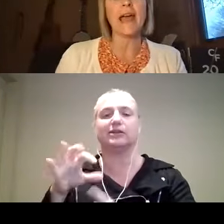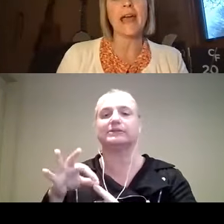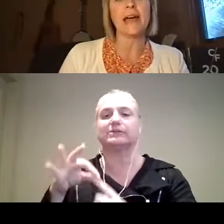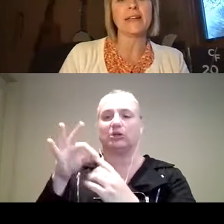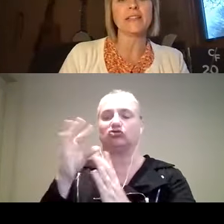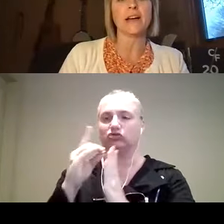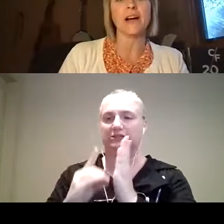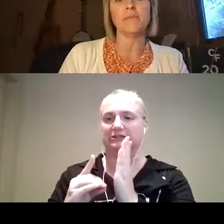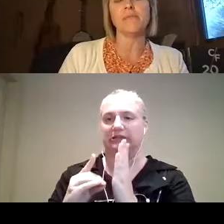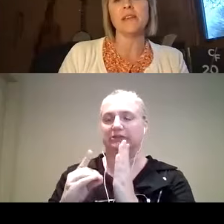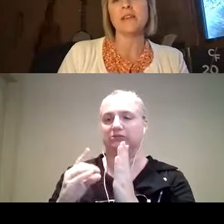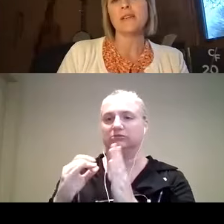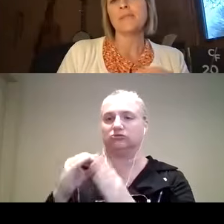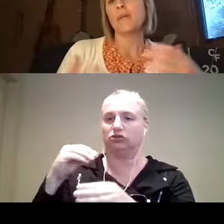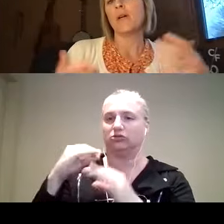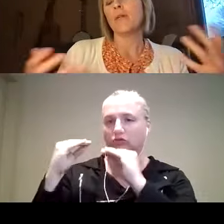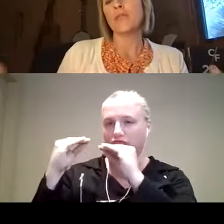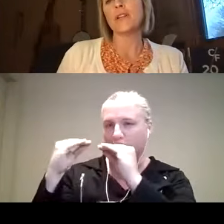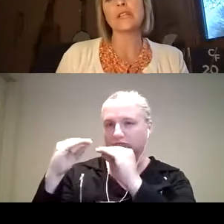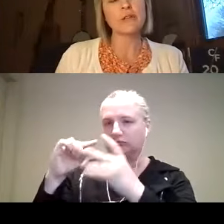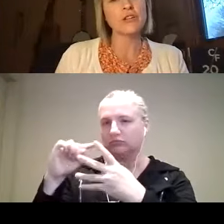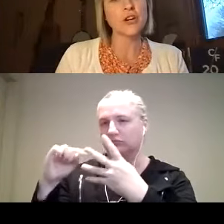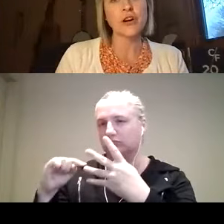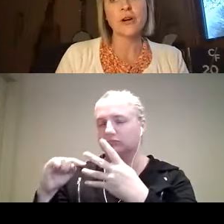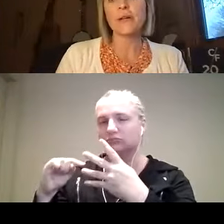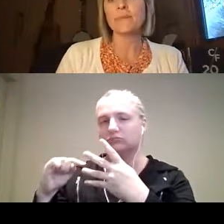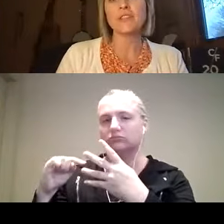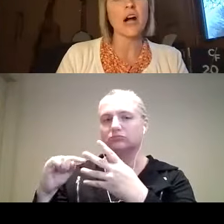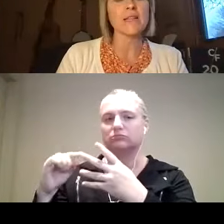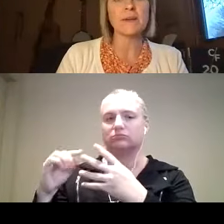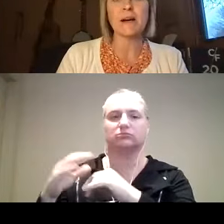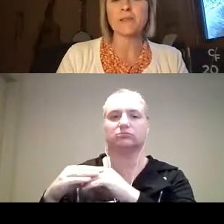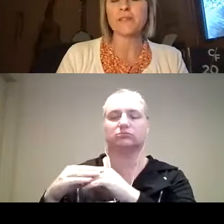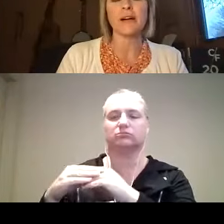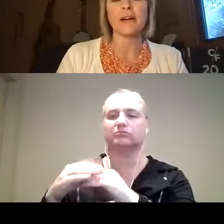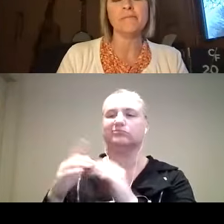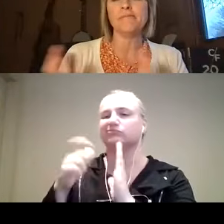And the literature talks about how teachers